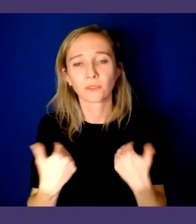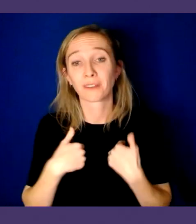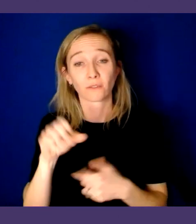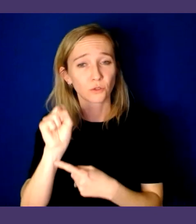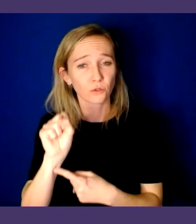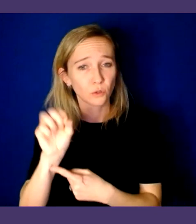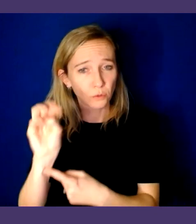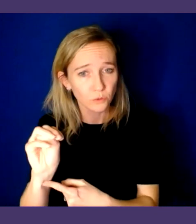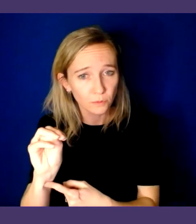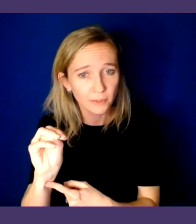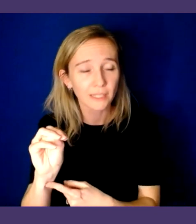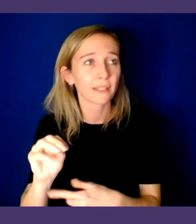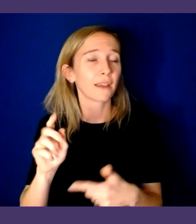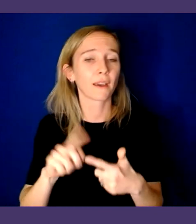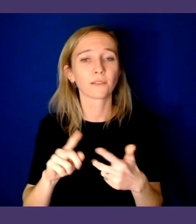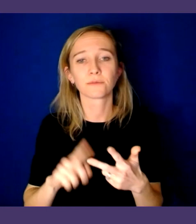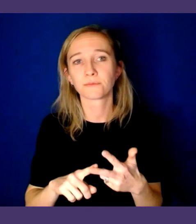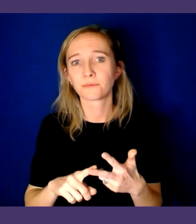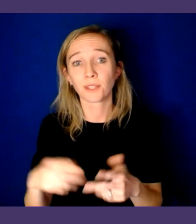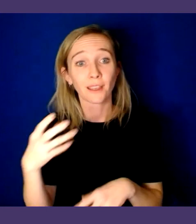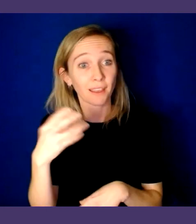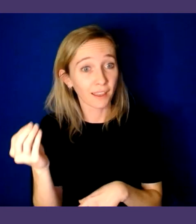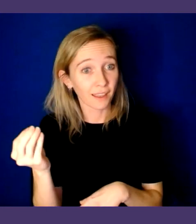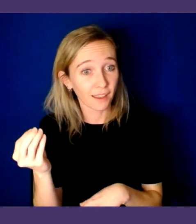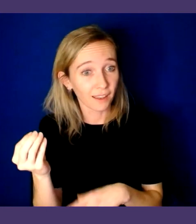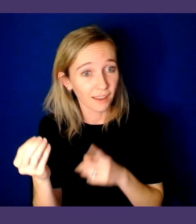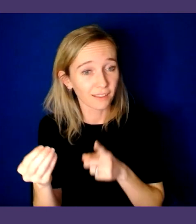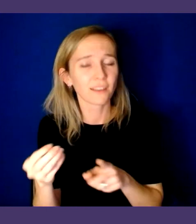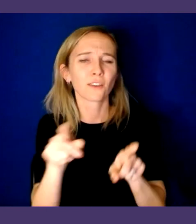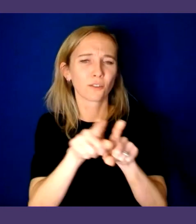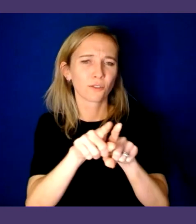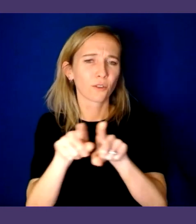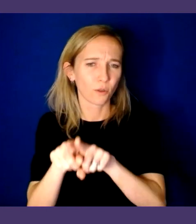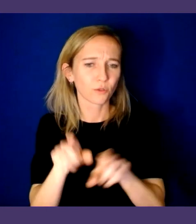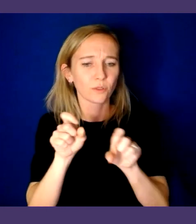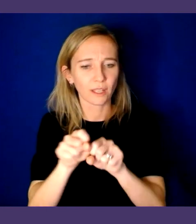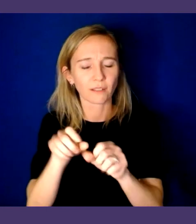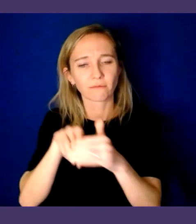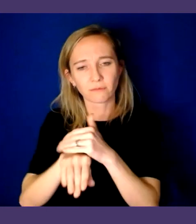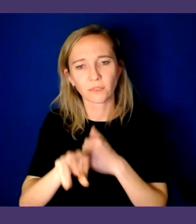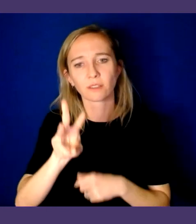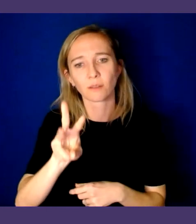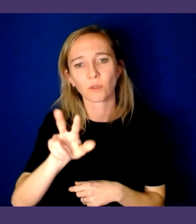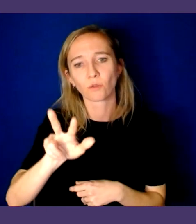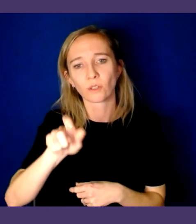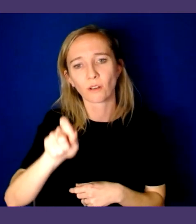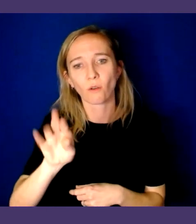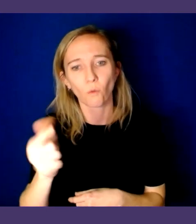and that you can also get that from: w3.org/wai/update